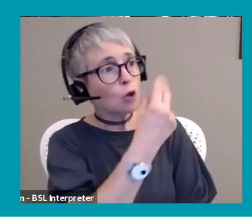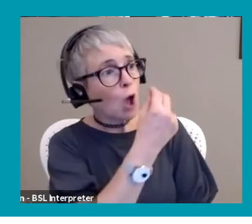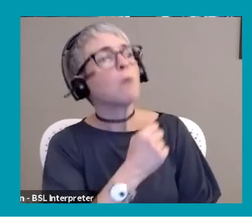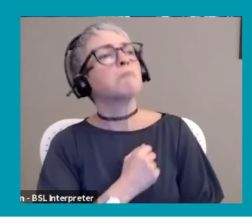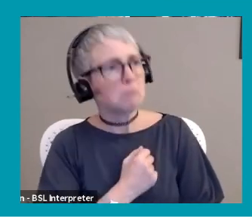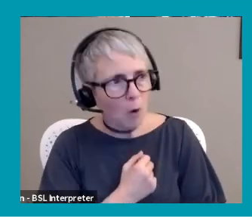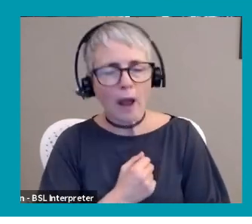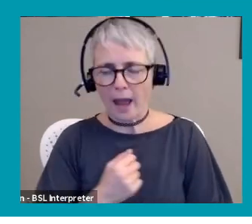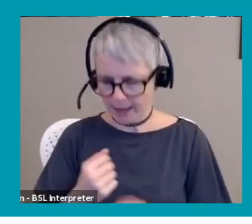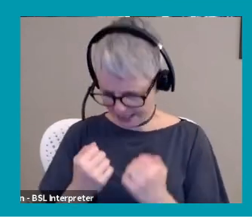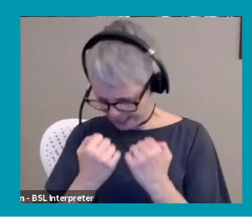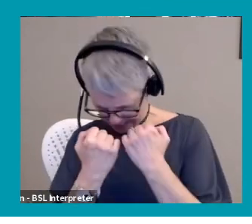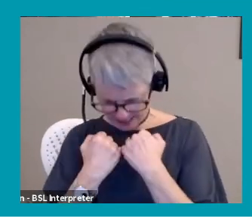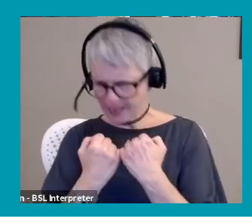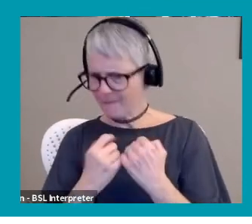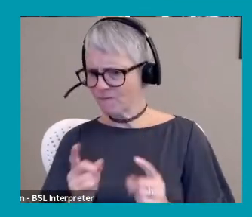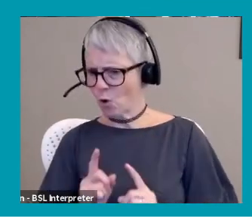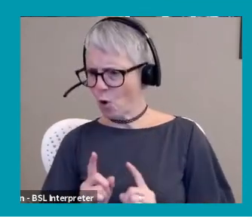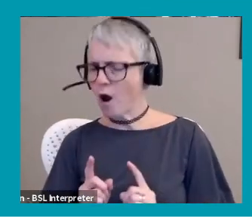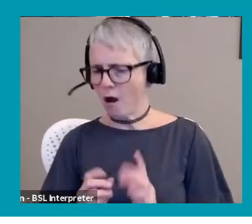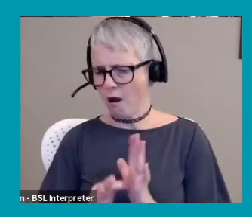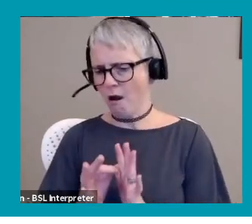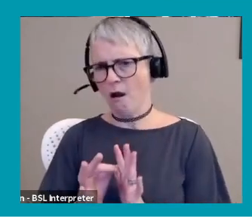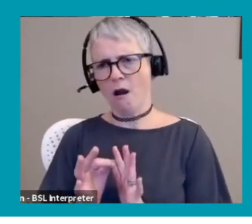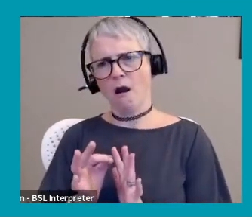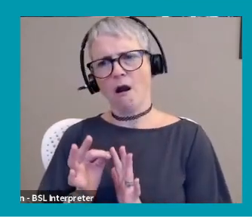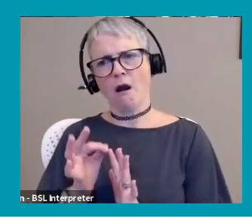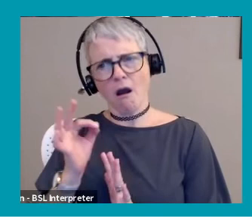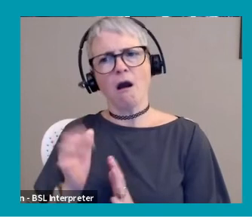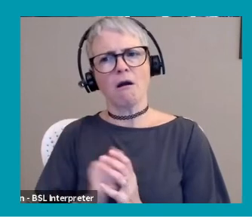appropriately. You will eventually be successful. So just keeping you eye on on the ball.